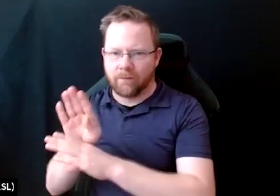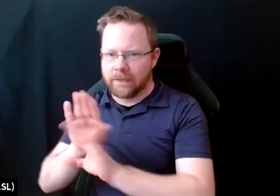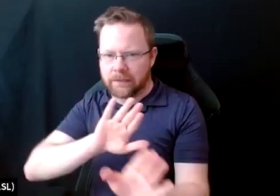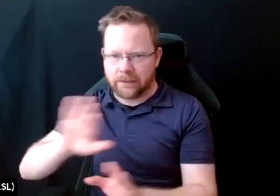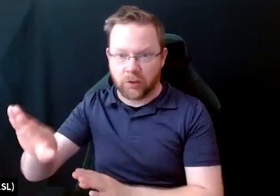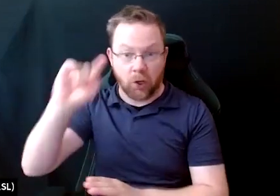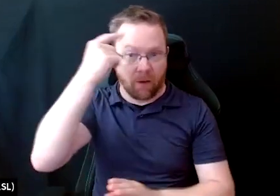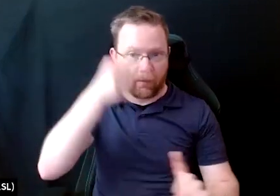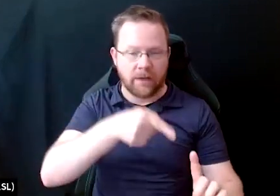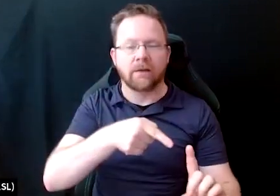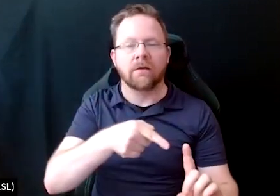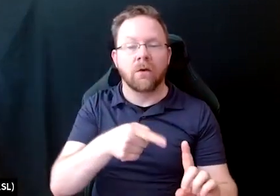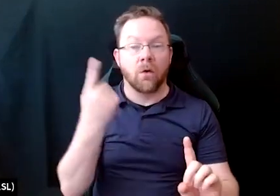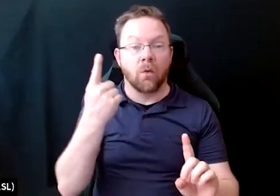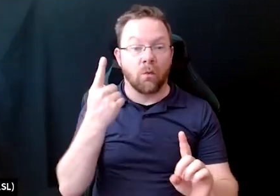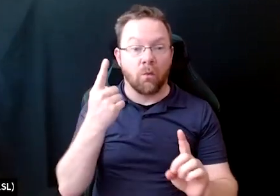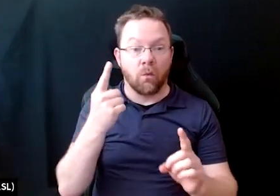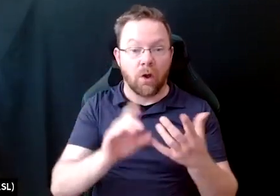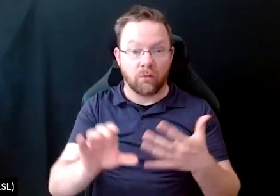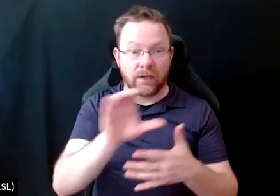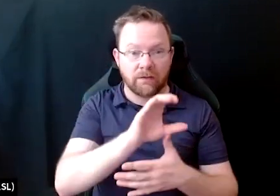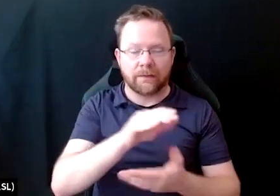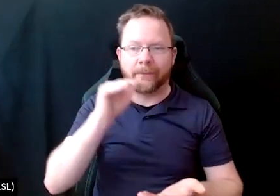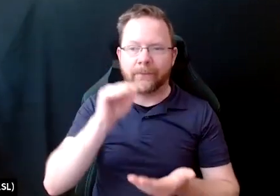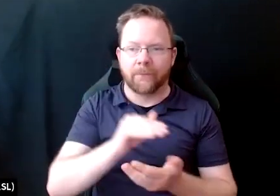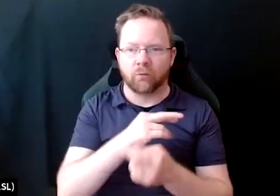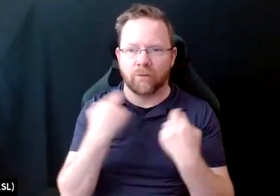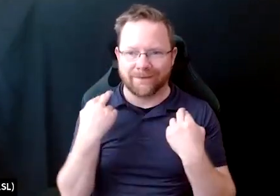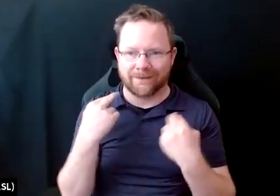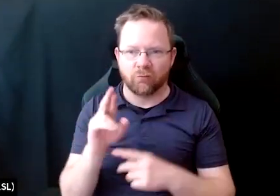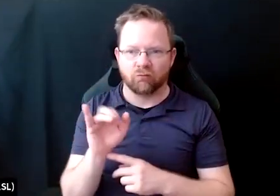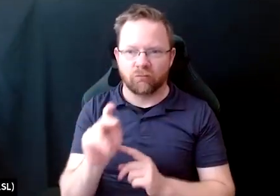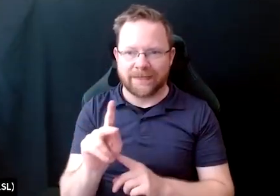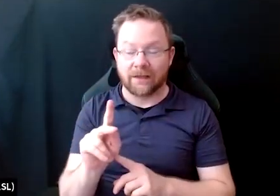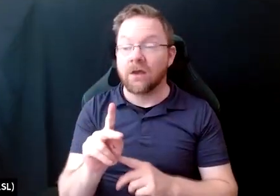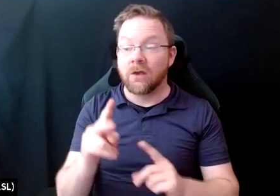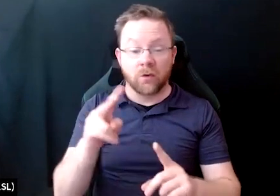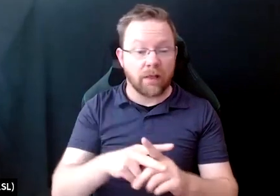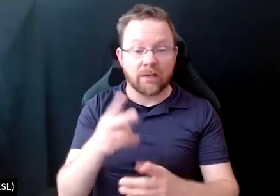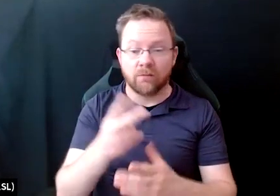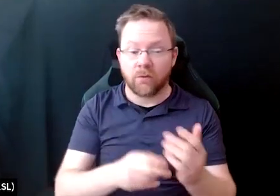The one criterion is minimize risk. This applies to both disabled and non-disabled astronauts.